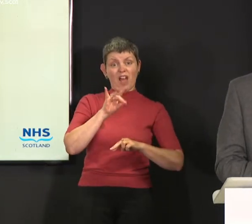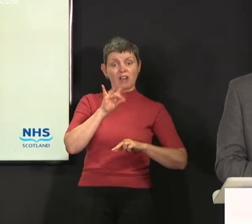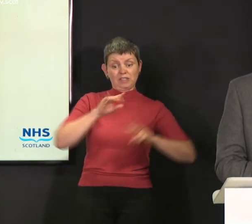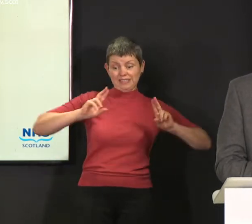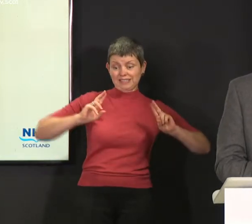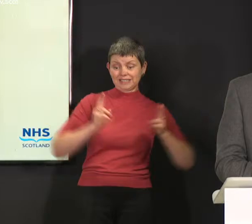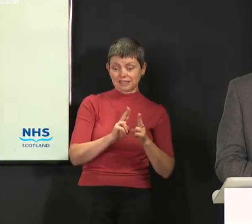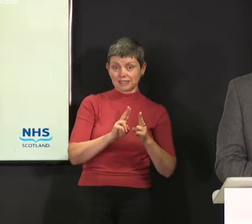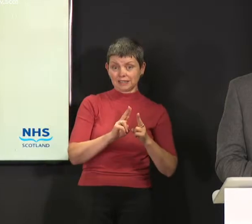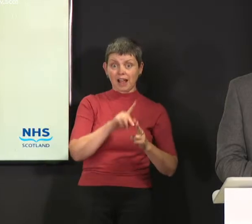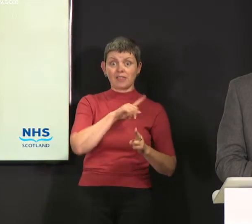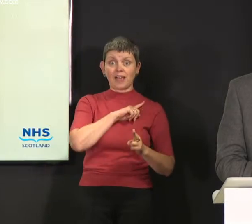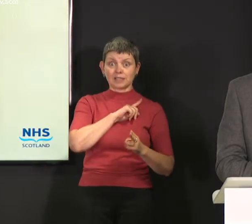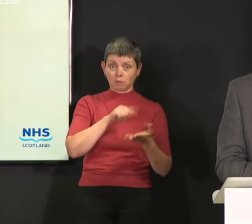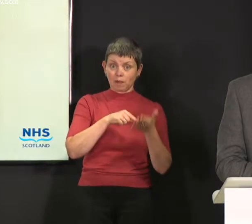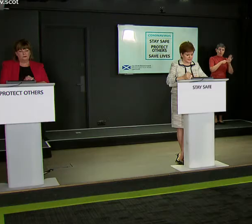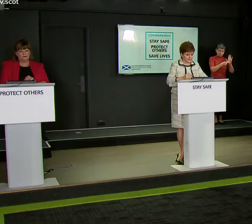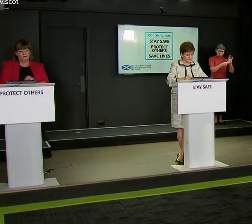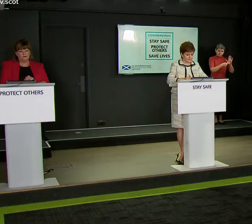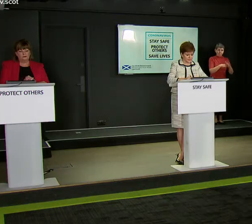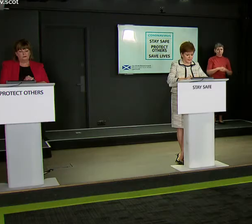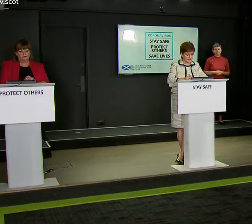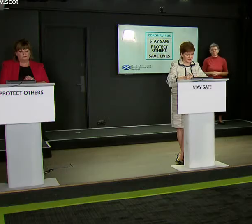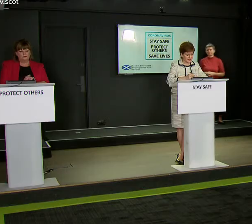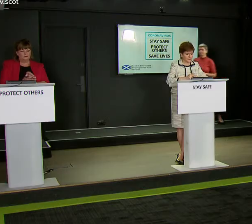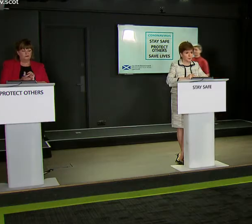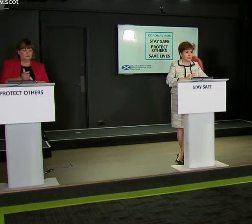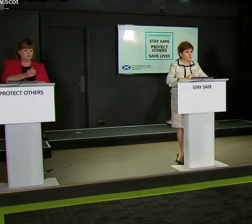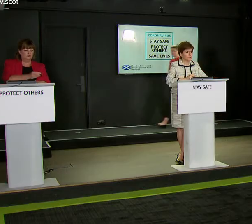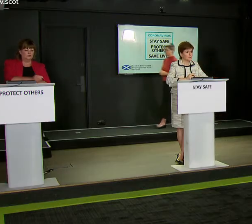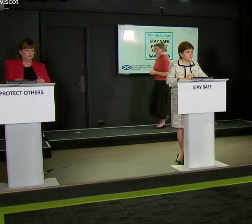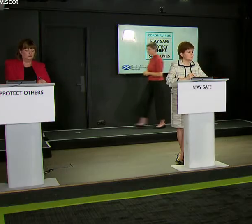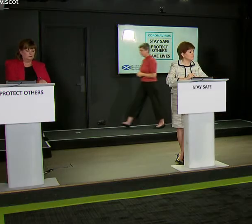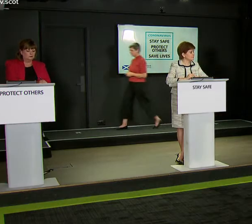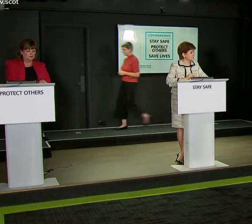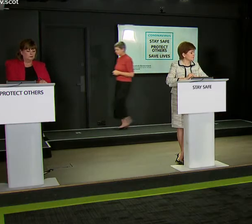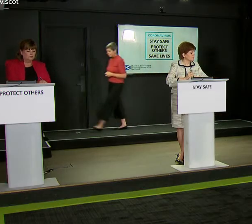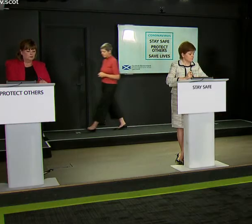this story to illustrate that. Fraser Knight from Global.